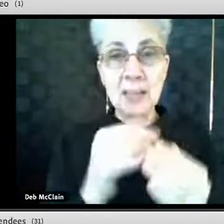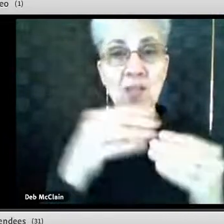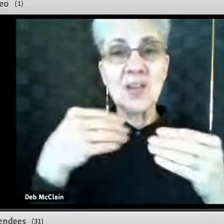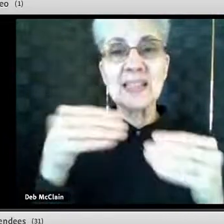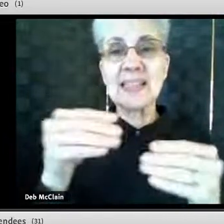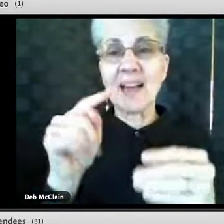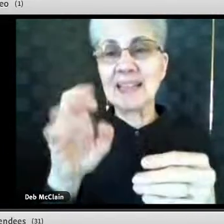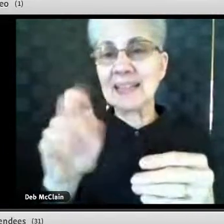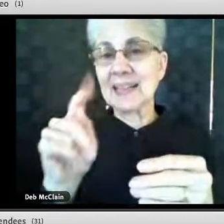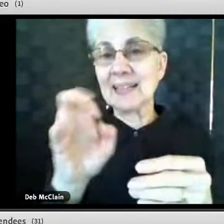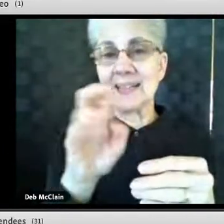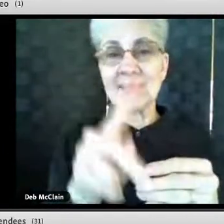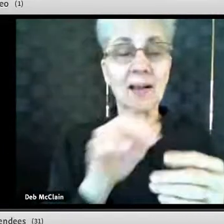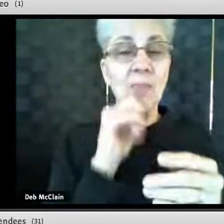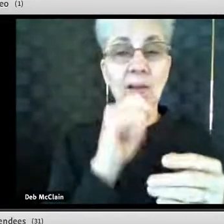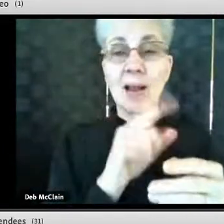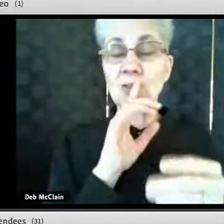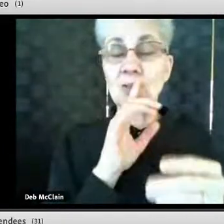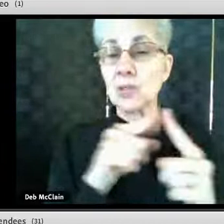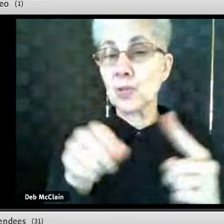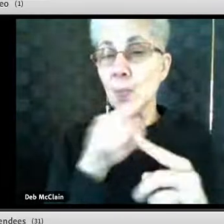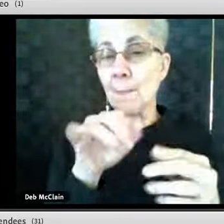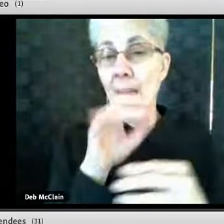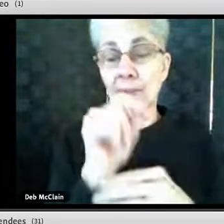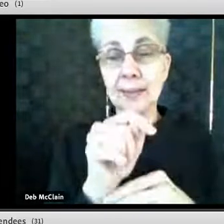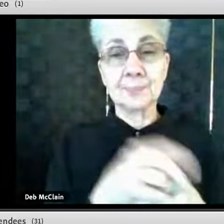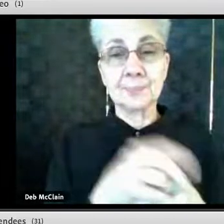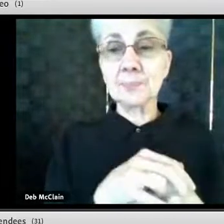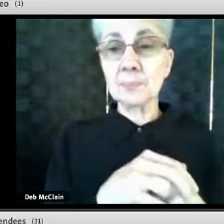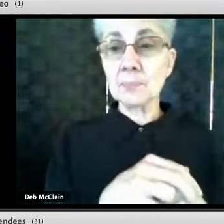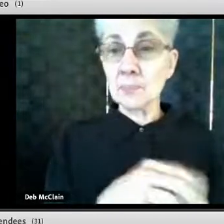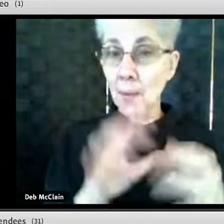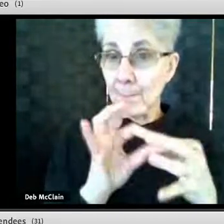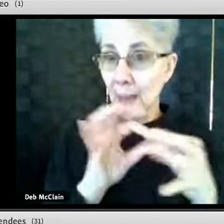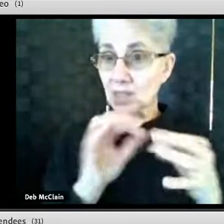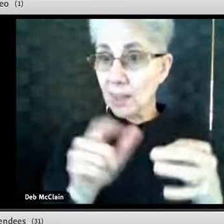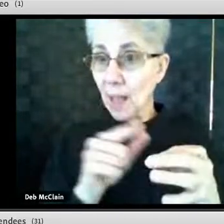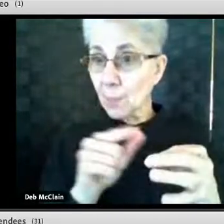They're not asking you permission. They're filming a TikTok in the stacks. They're not talking to you about it.